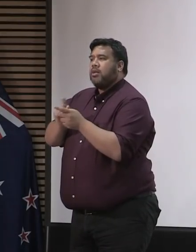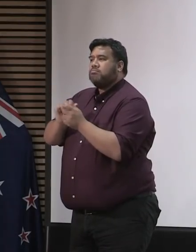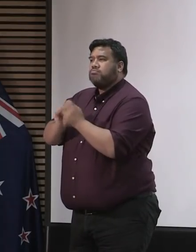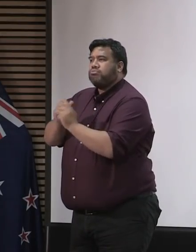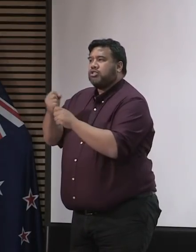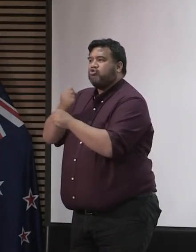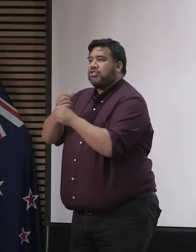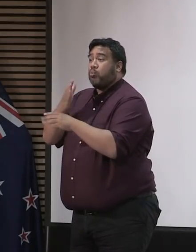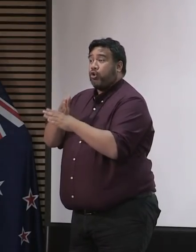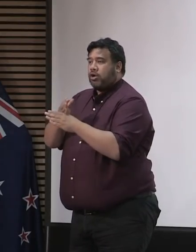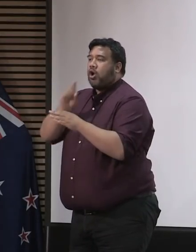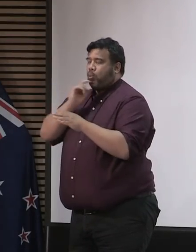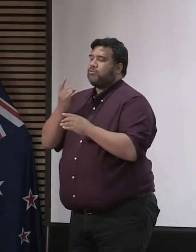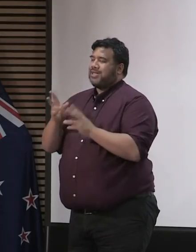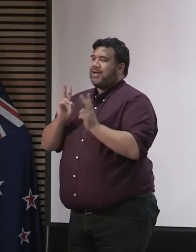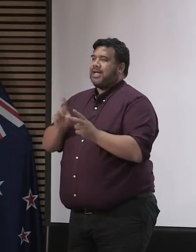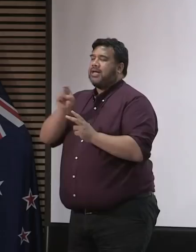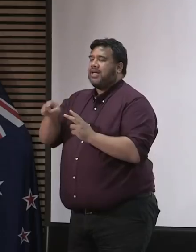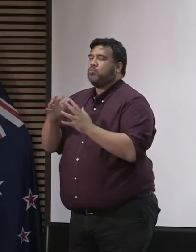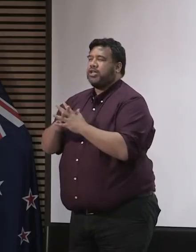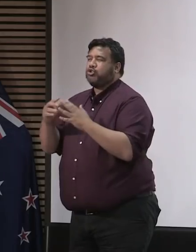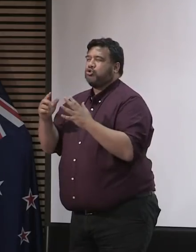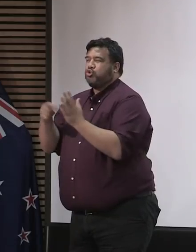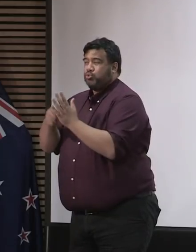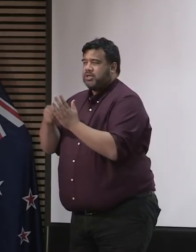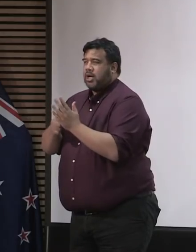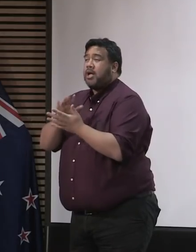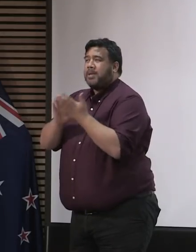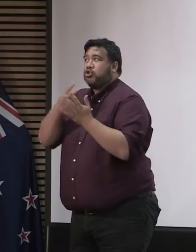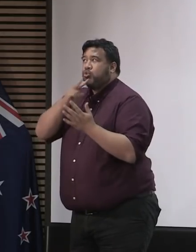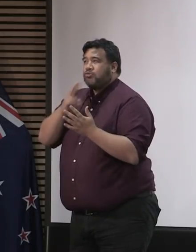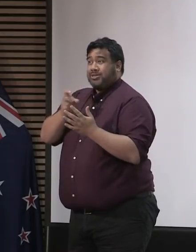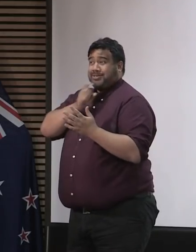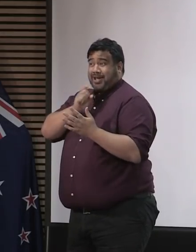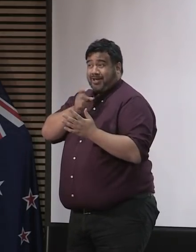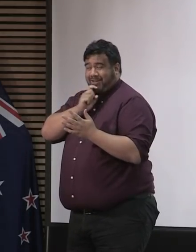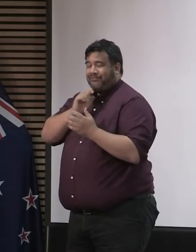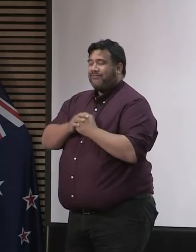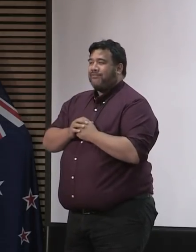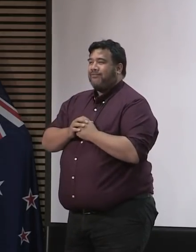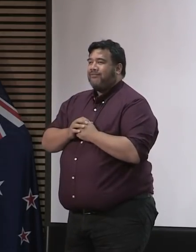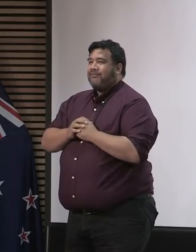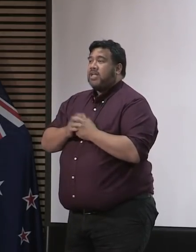200 workers will resume construction works on Tuesday at CRL sites at Britomart, lower